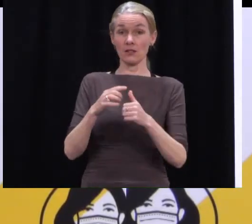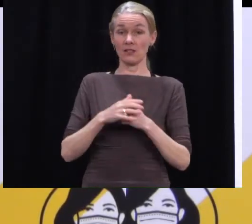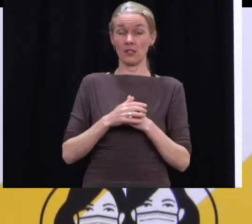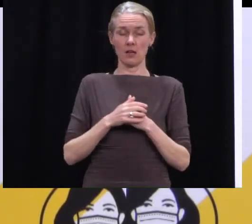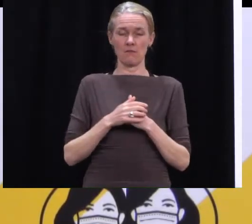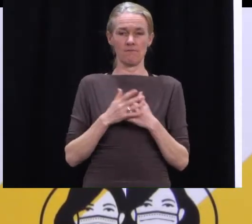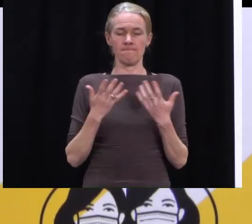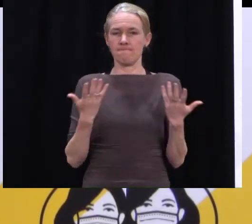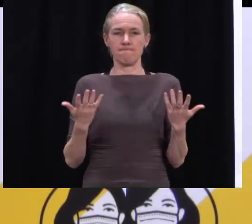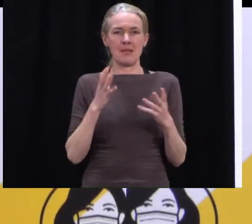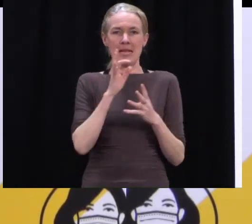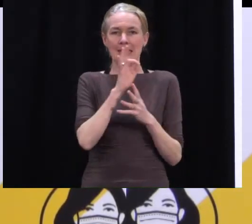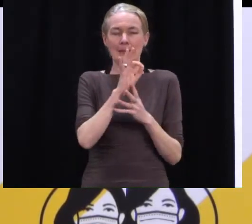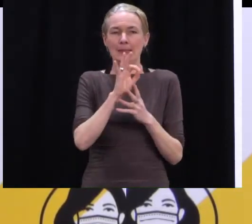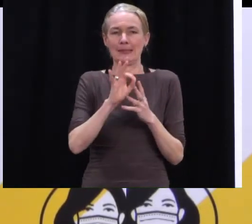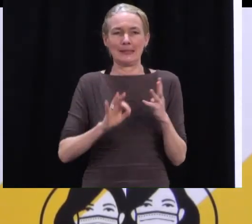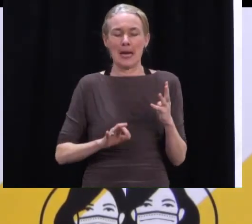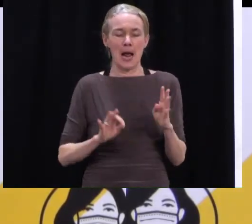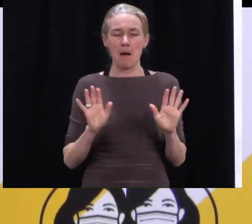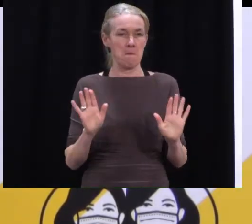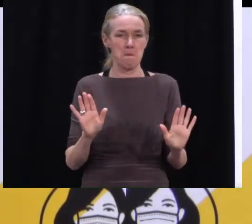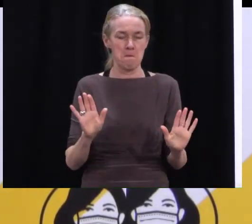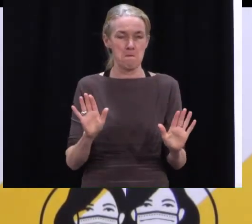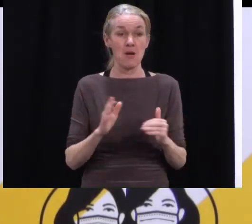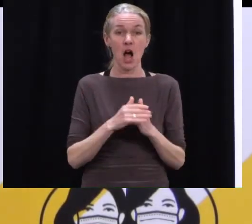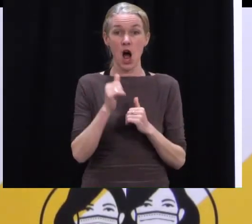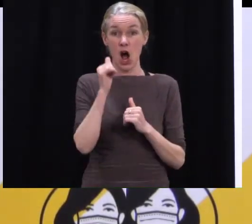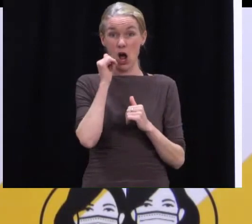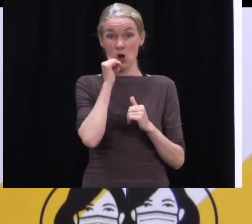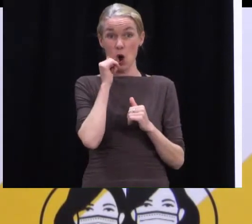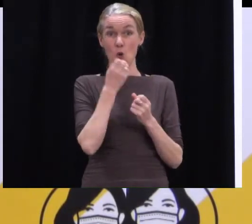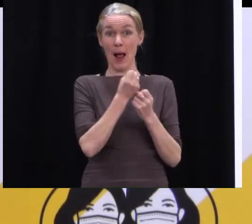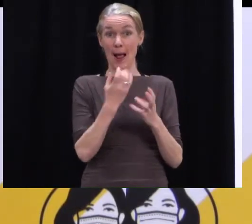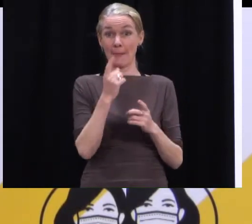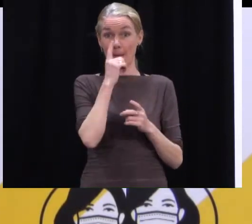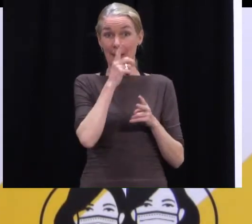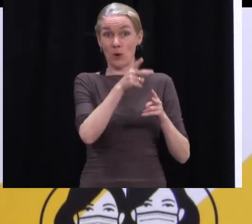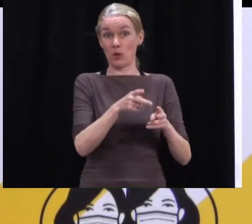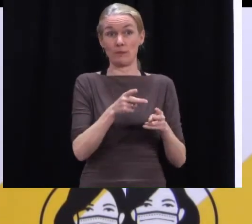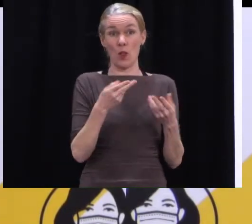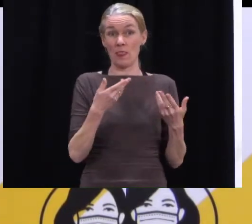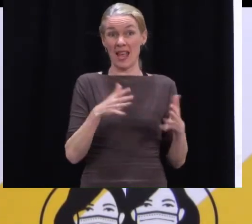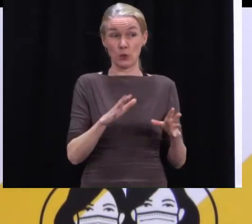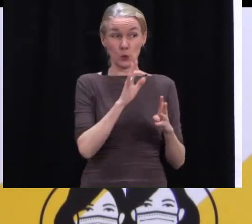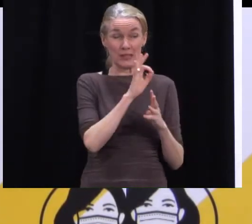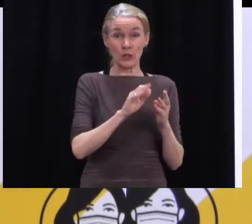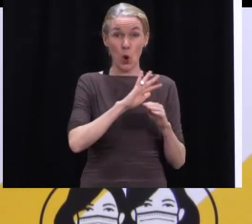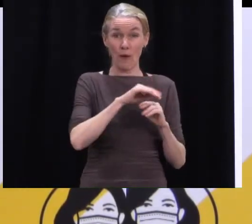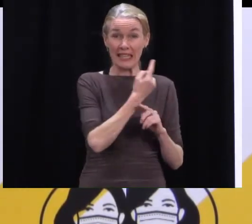the two people being ventilate, do you know old they are? >> So I don't have any further information on the status of